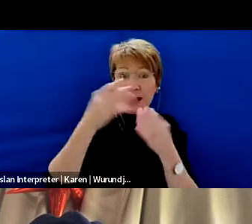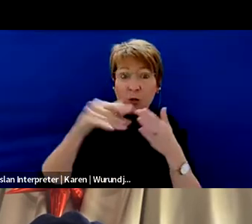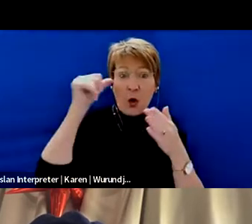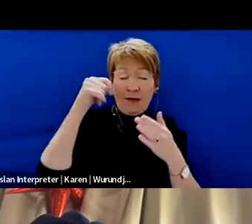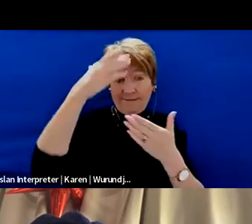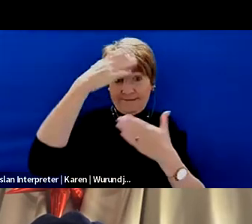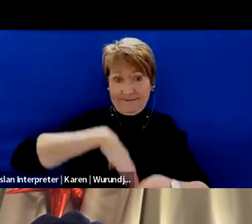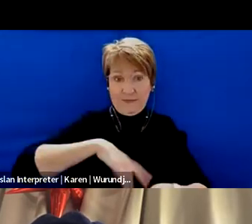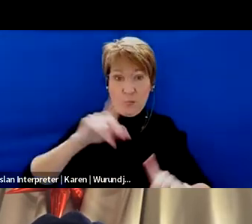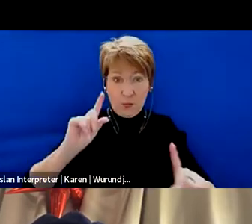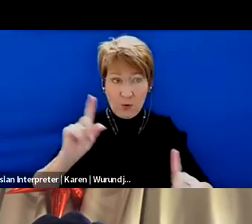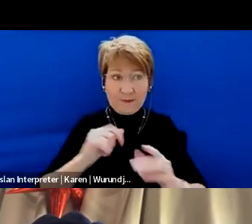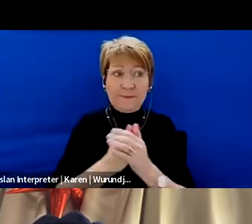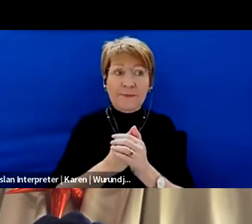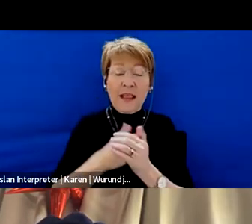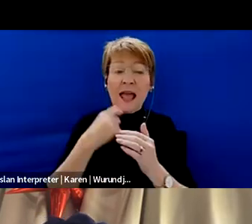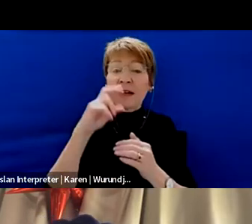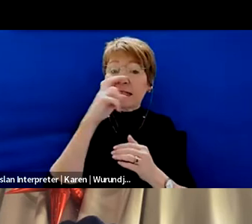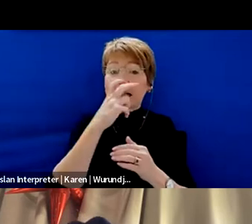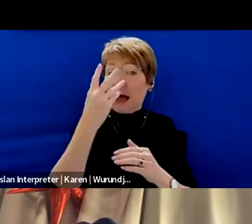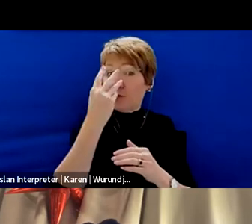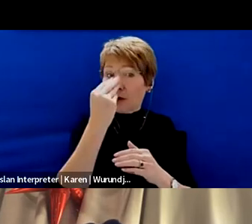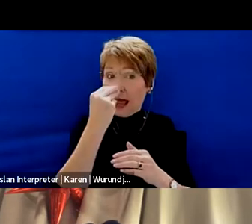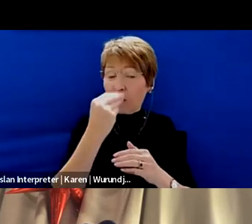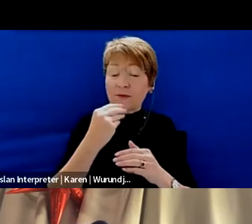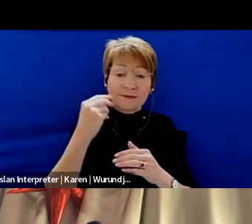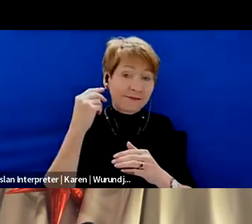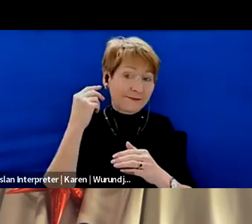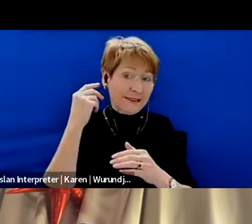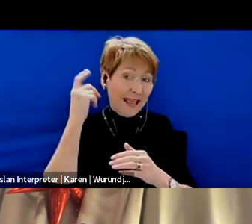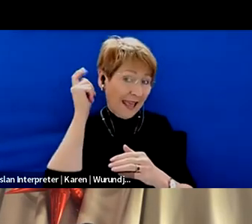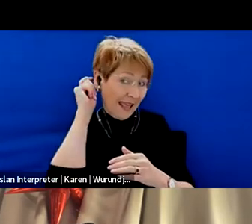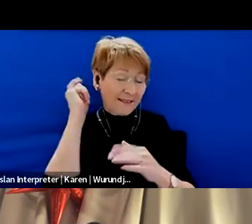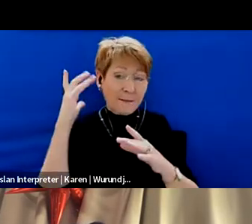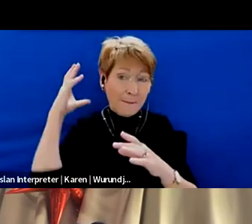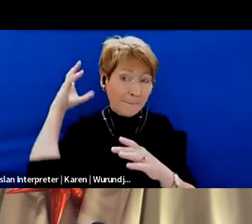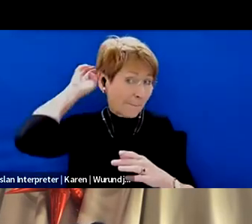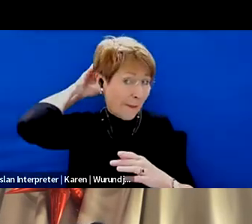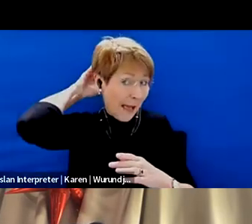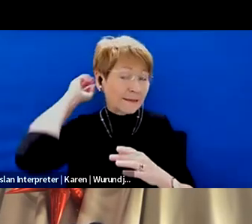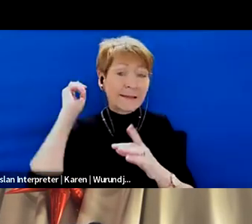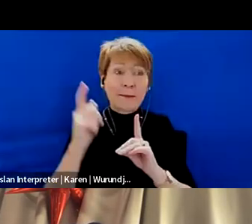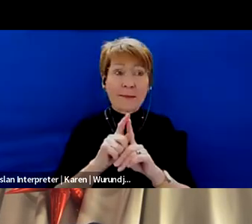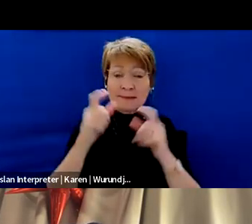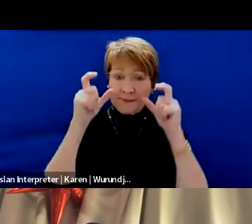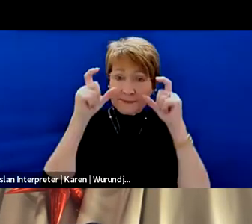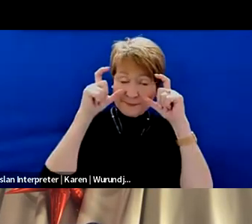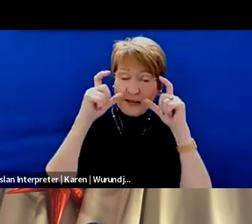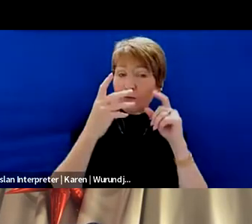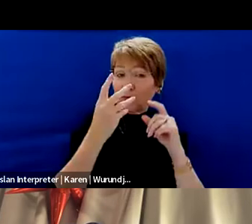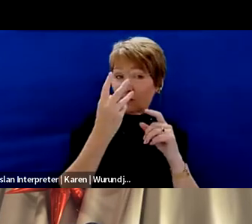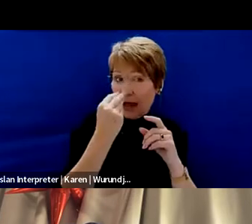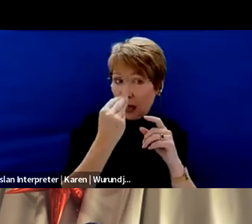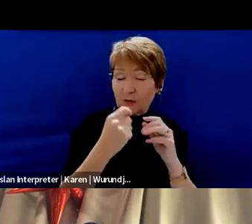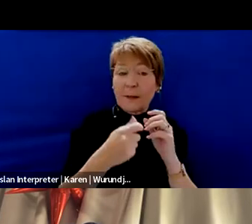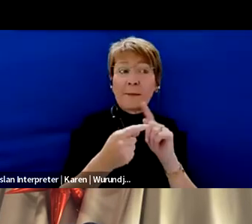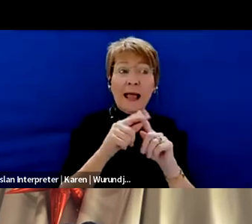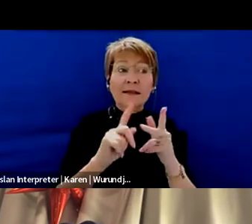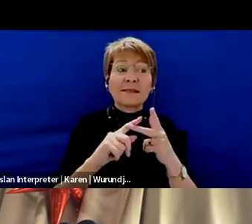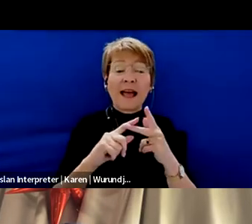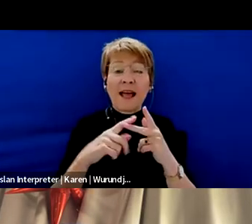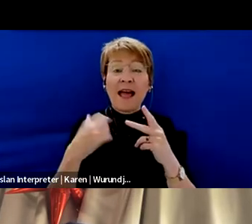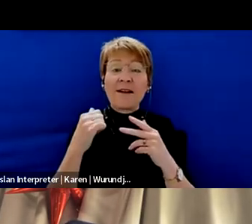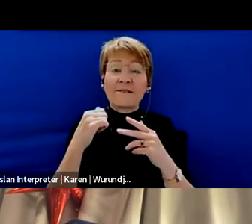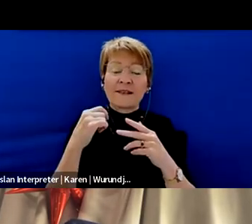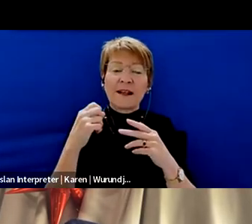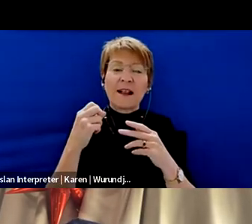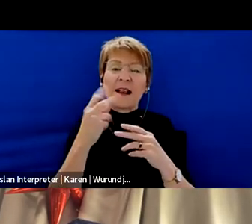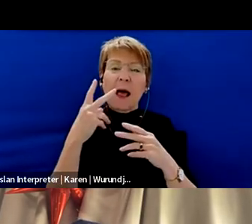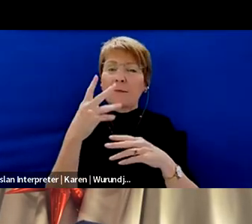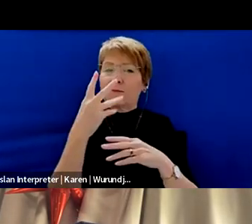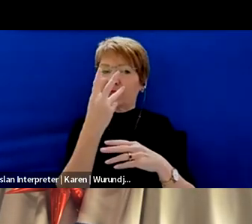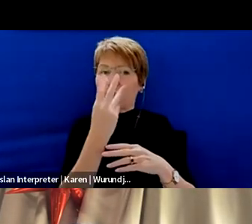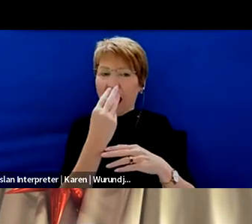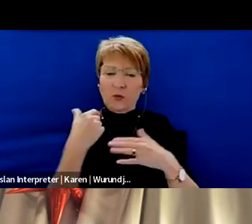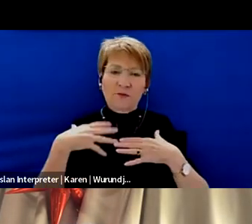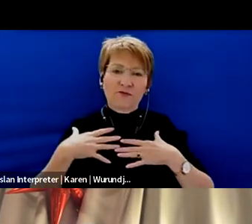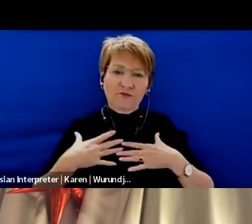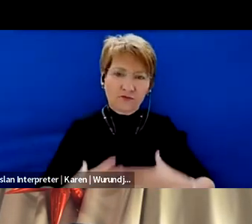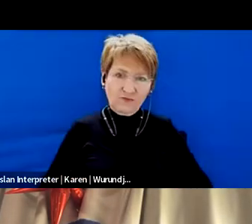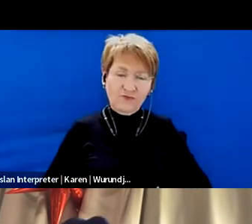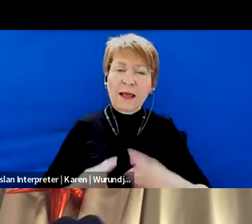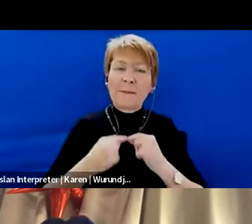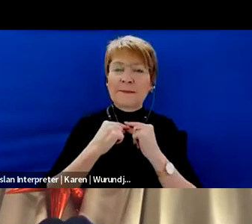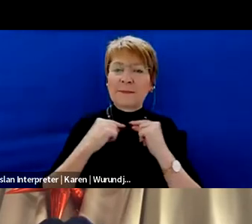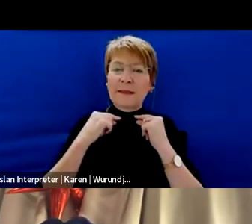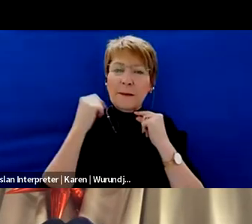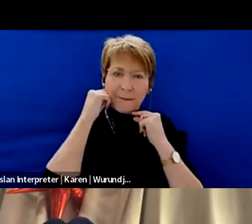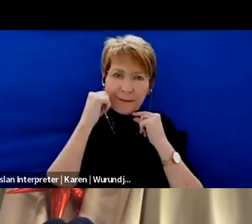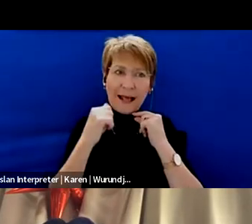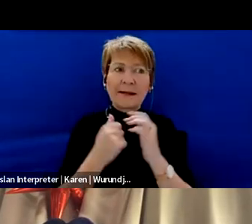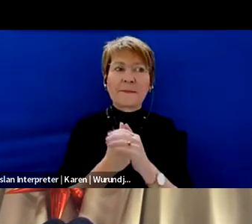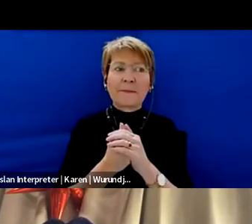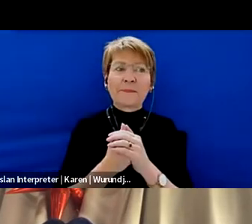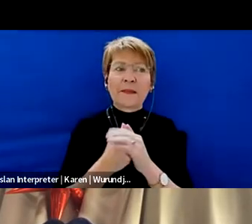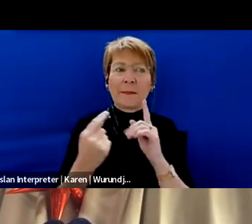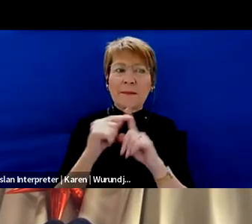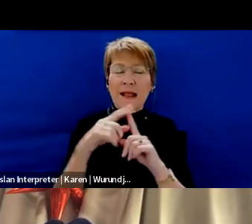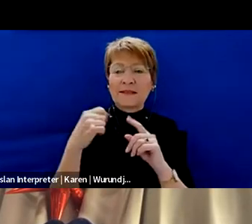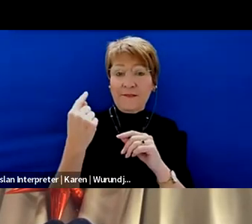I've got brown, dark brown hair that's tied back in urban. I'm wearing brown and glasses. I'm wearing a base jumper, with a black turtleneck t shirt popping out the front, and my background wall behind me is white.